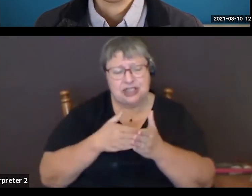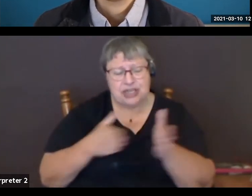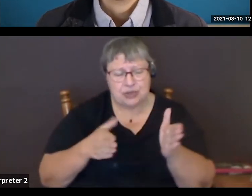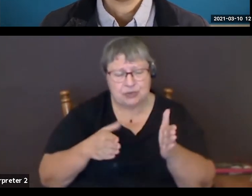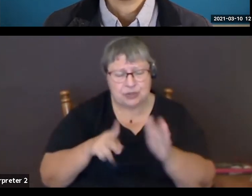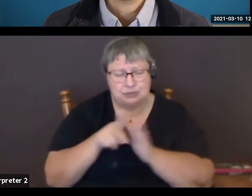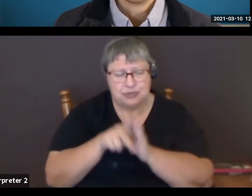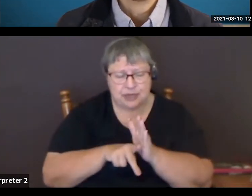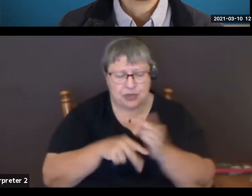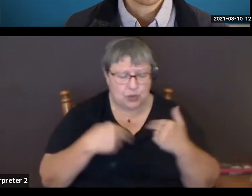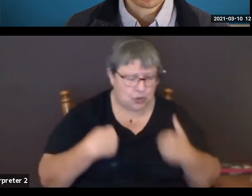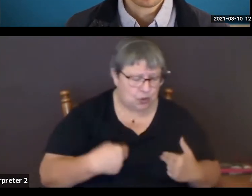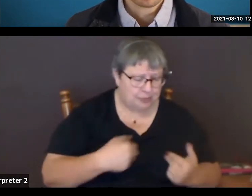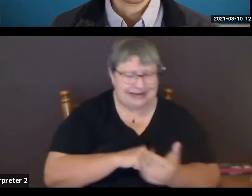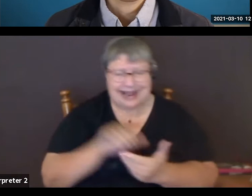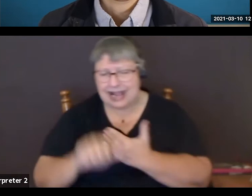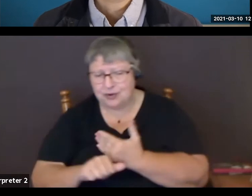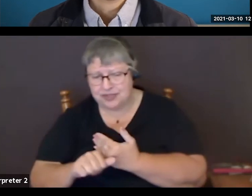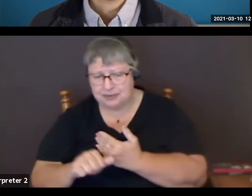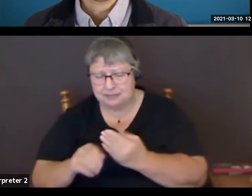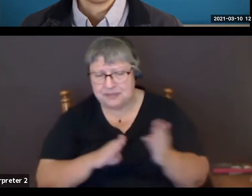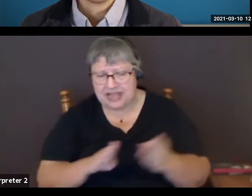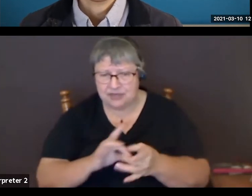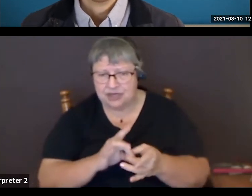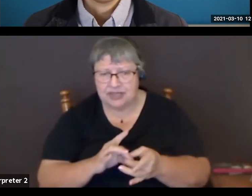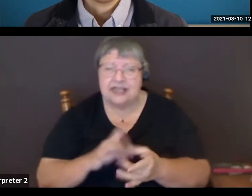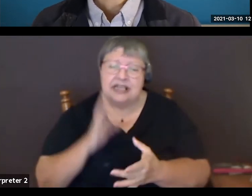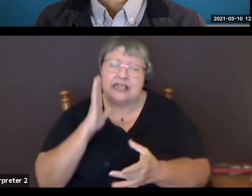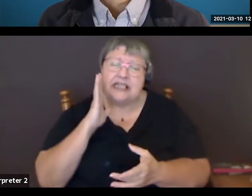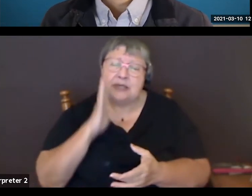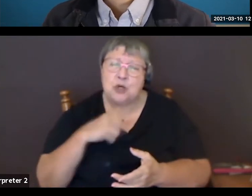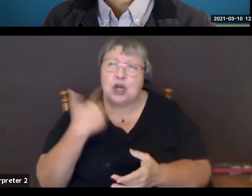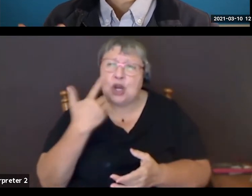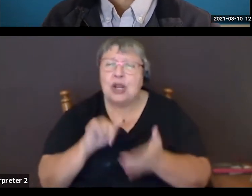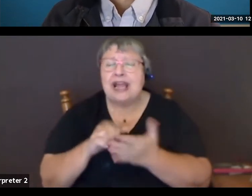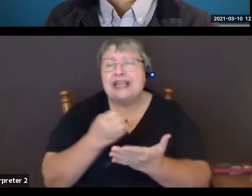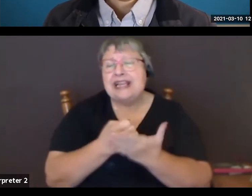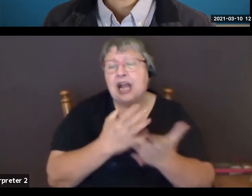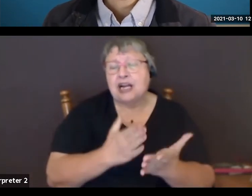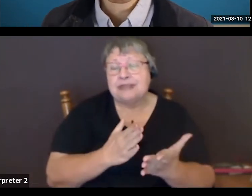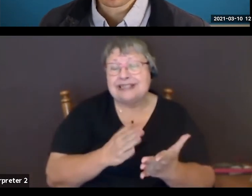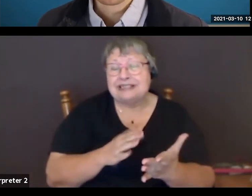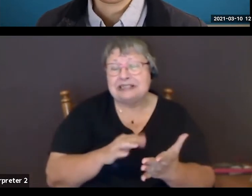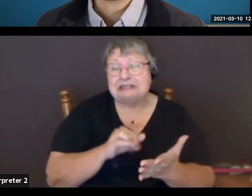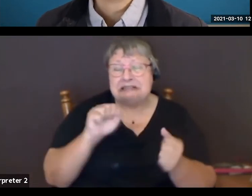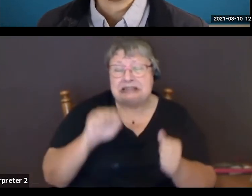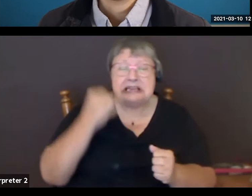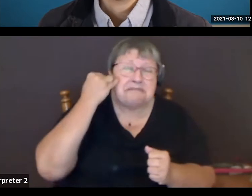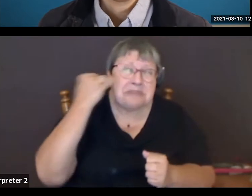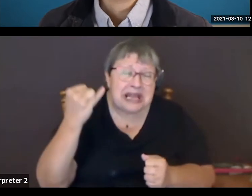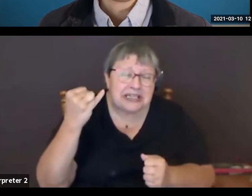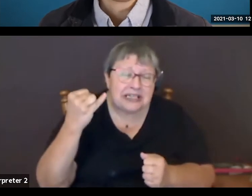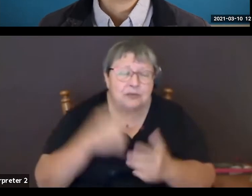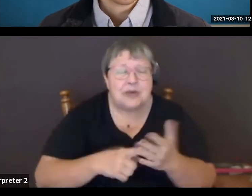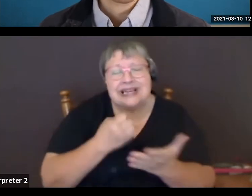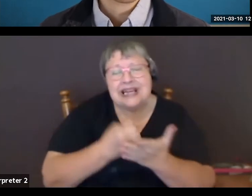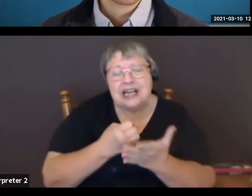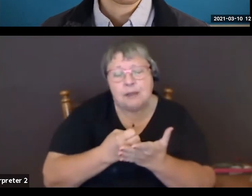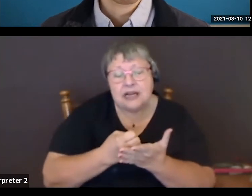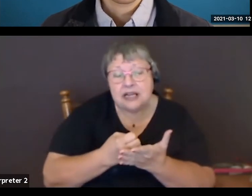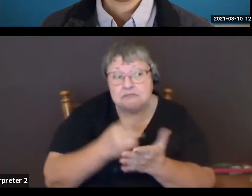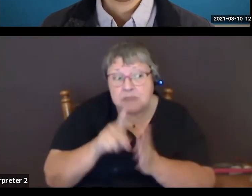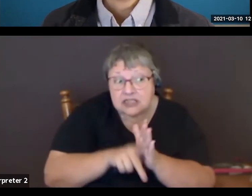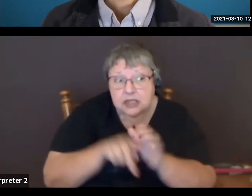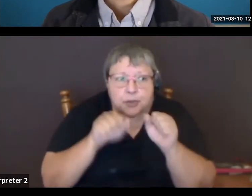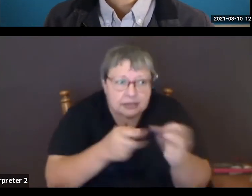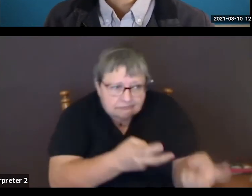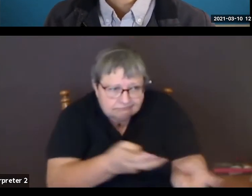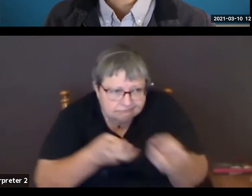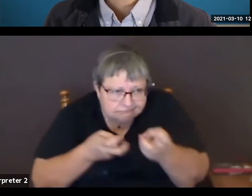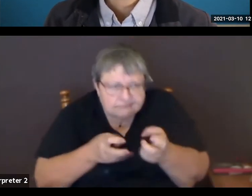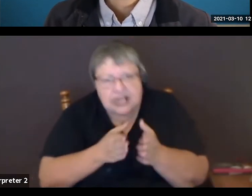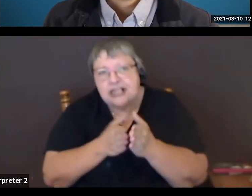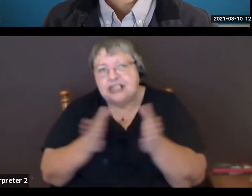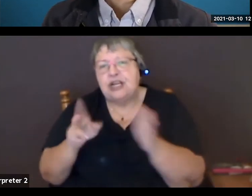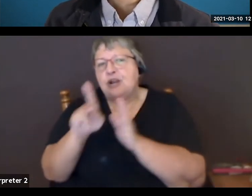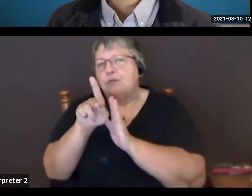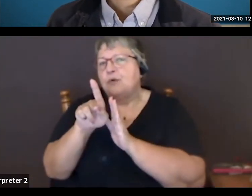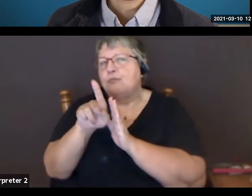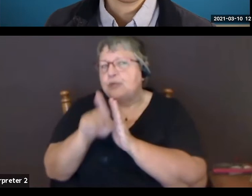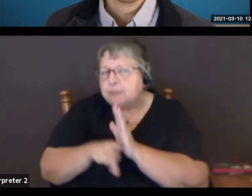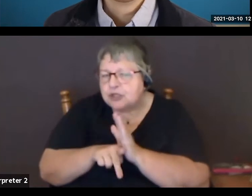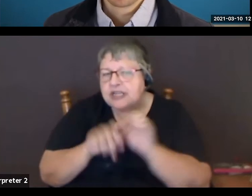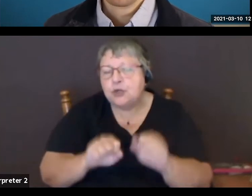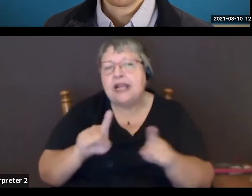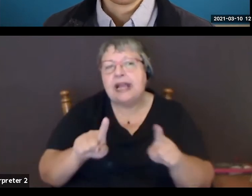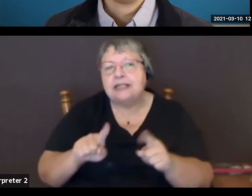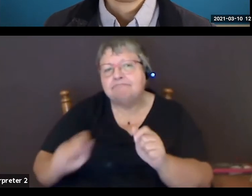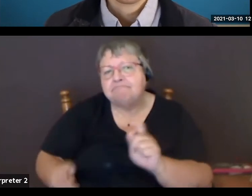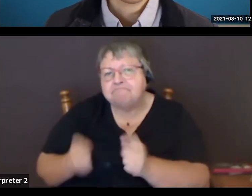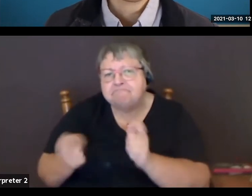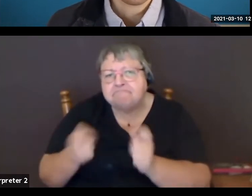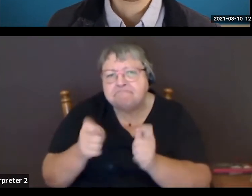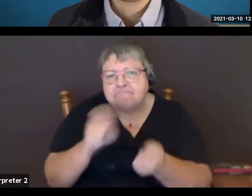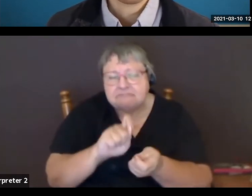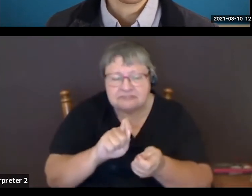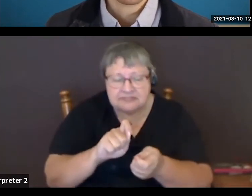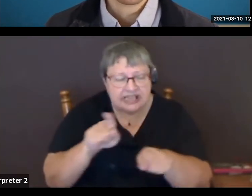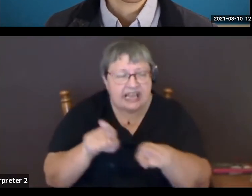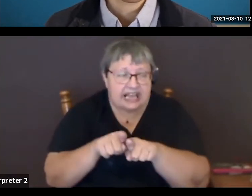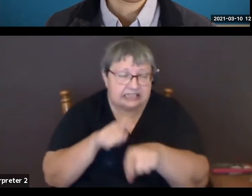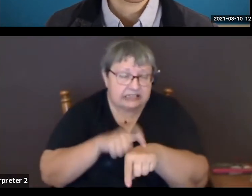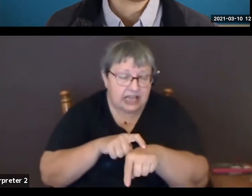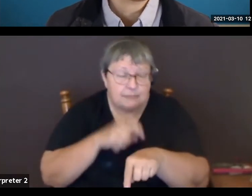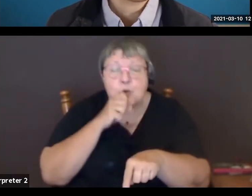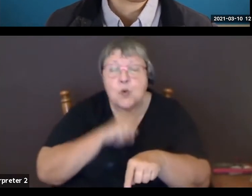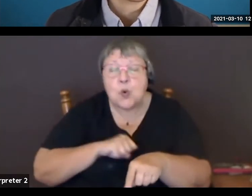Then, algorithmic policy would look something like economists, at least imagine economic policy looks like we could derive general principles and policies around them, and update those policies from time to time, as old theories are overturned the new